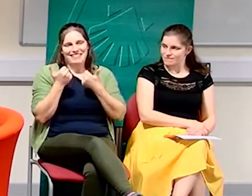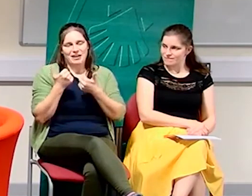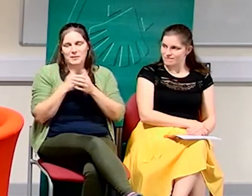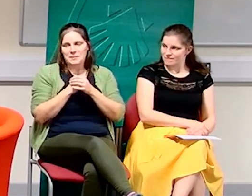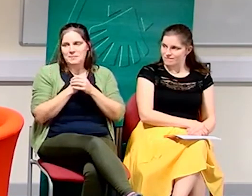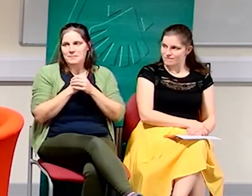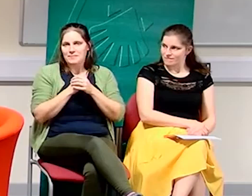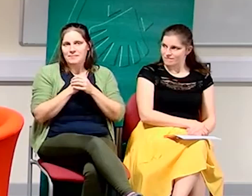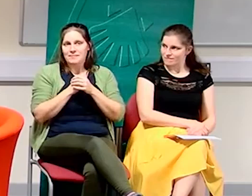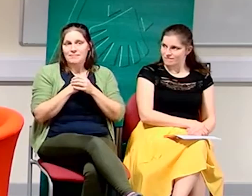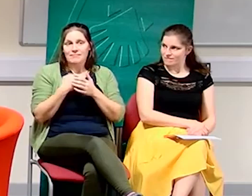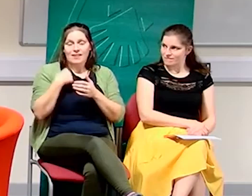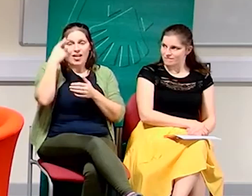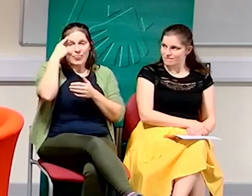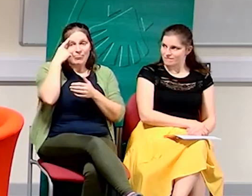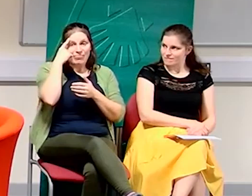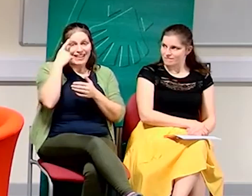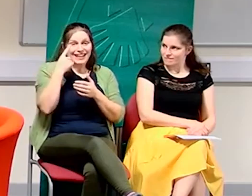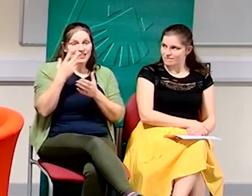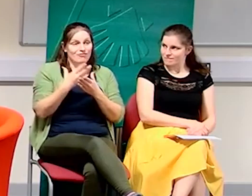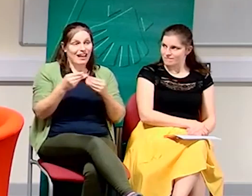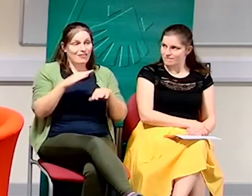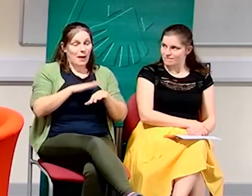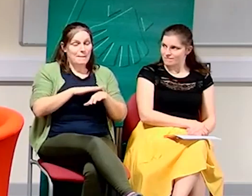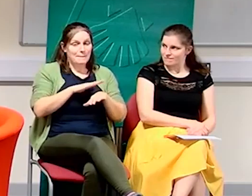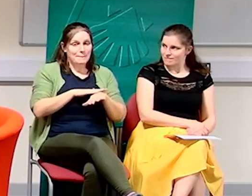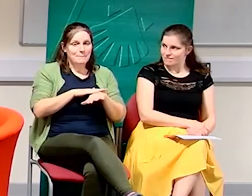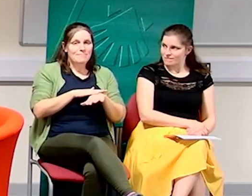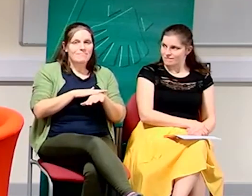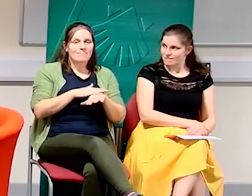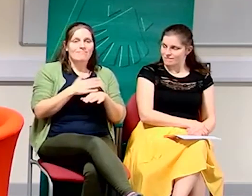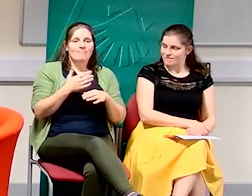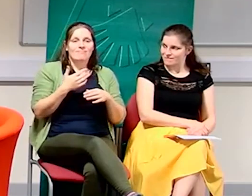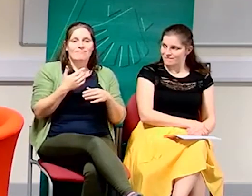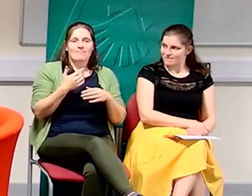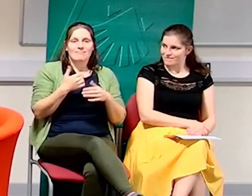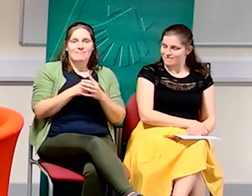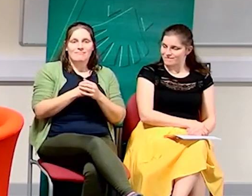unfortunately I think that's all we have time for this evening so please I ask all of you to